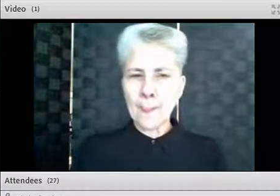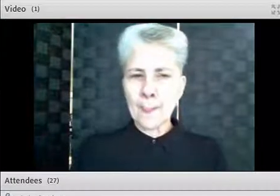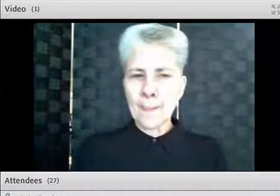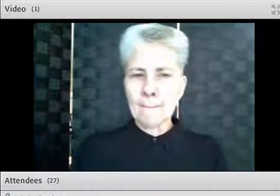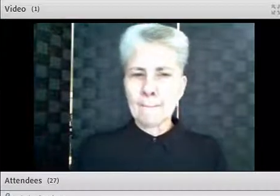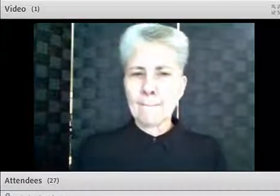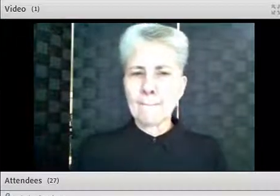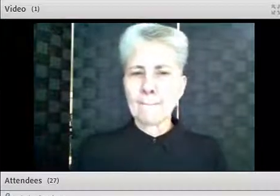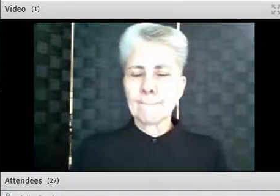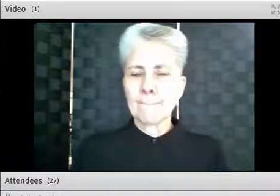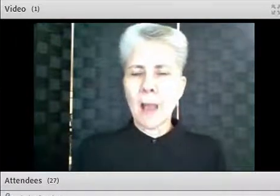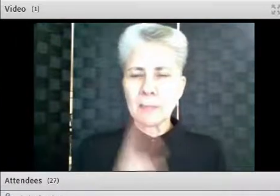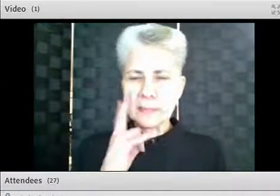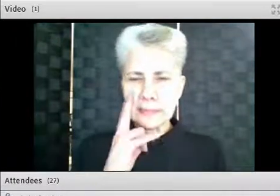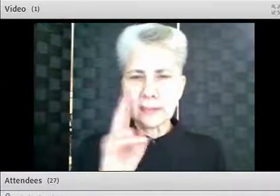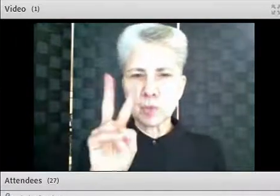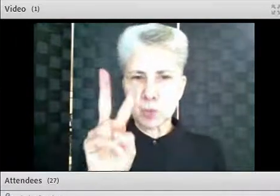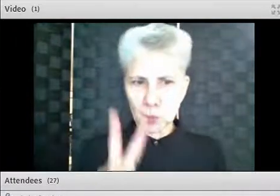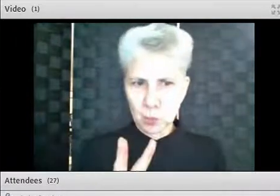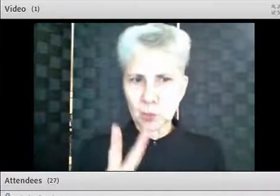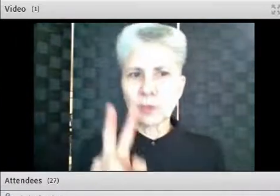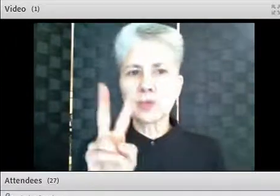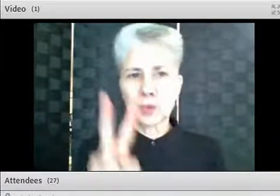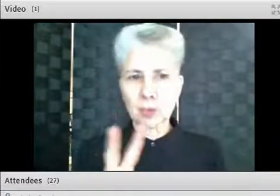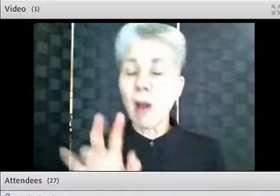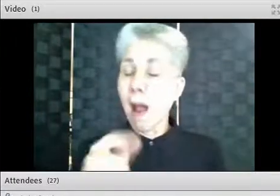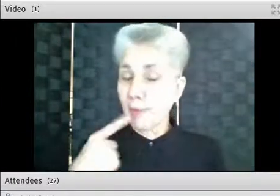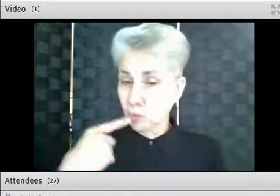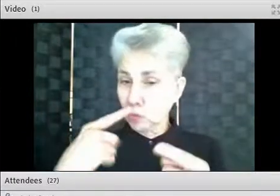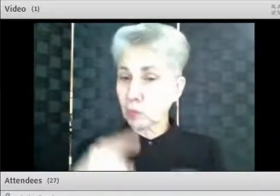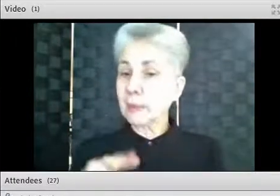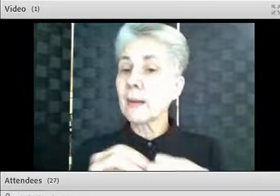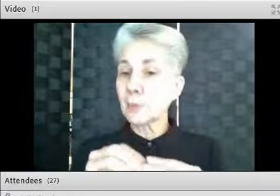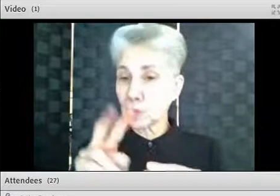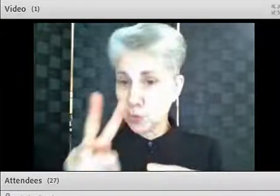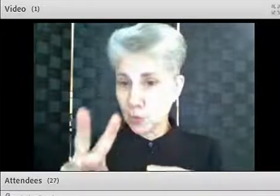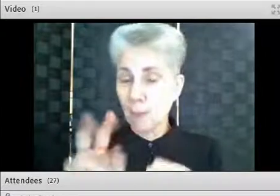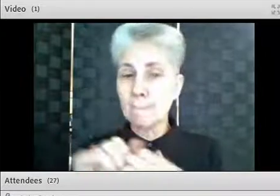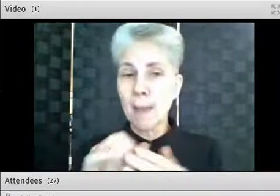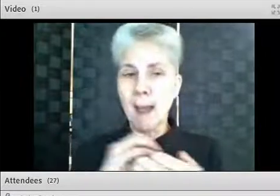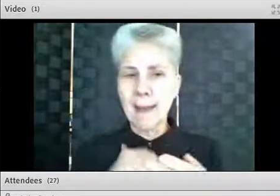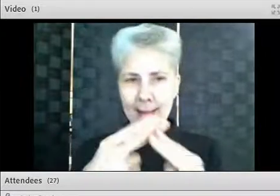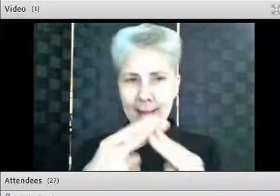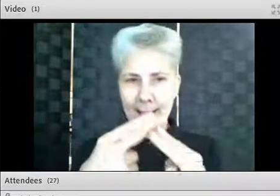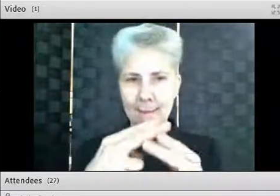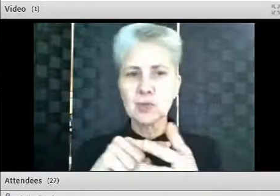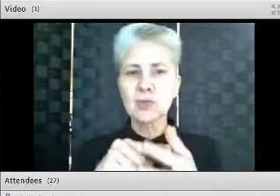Okay. I'm seeing a bunch of twos, seeing a bunch of twos, and I agree. I agree with the twos because my name starts with S, right,